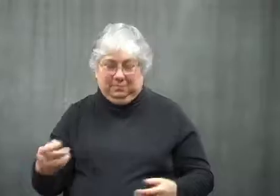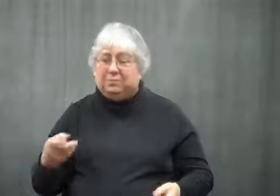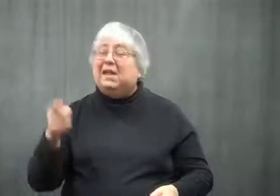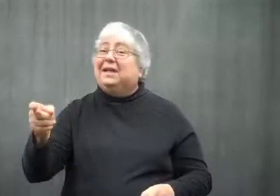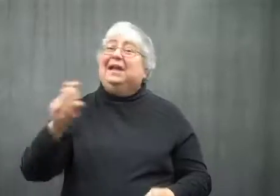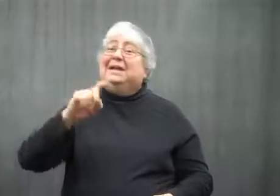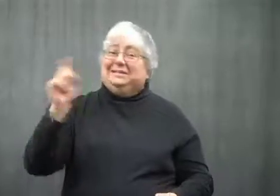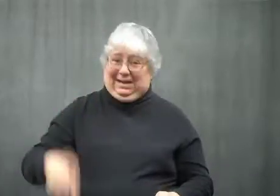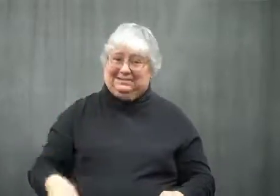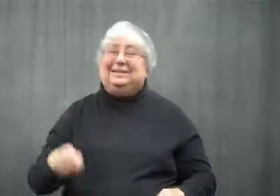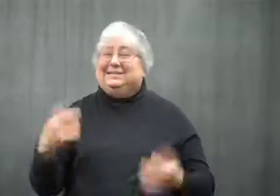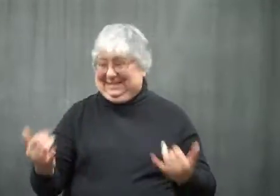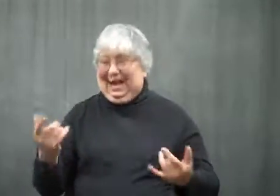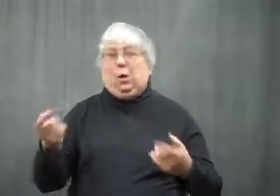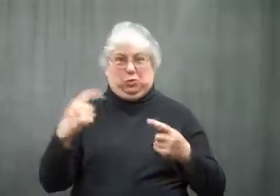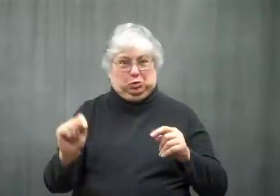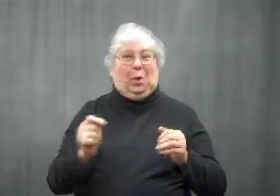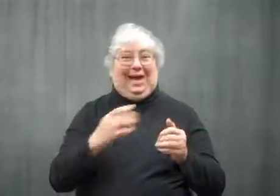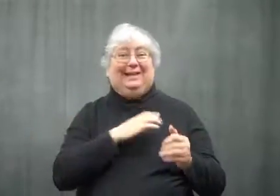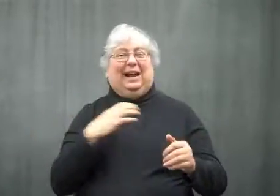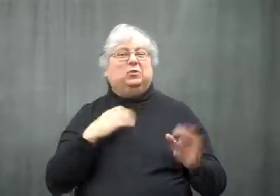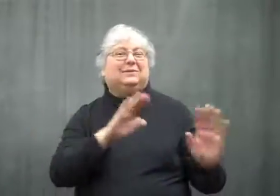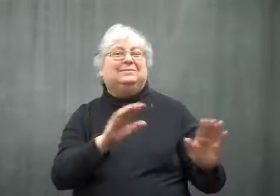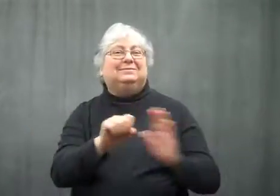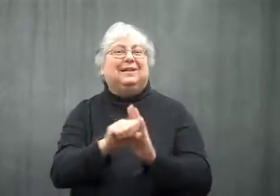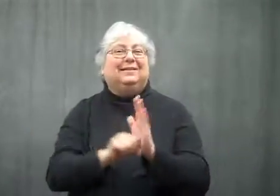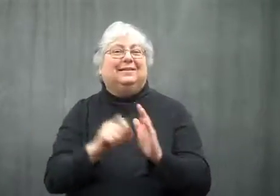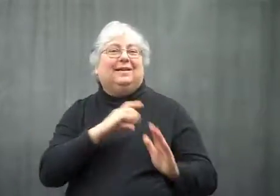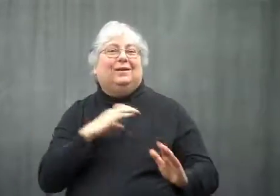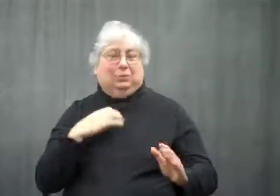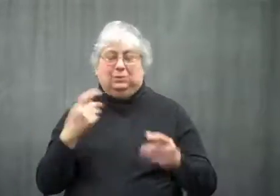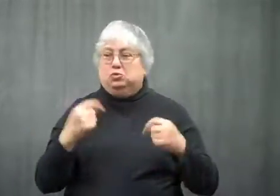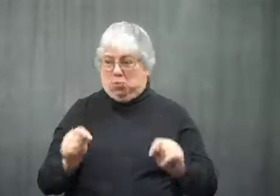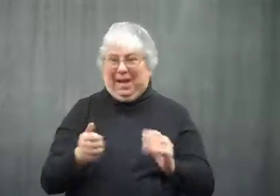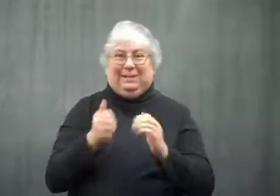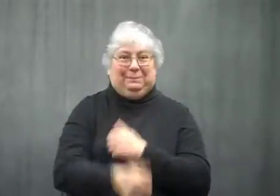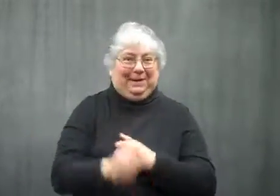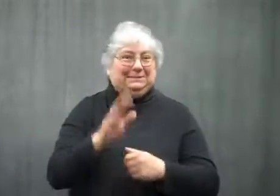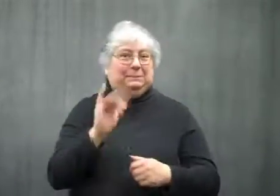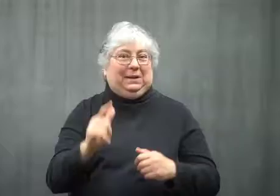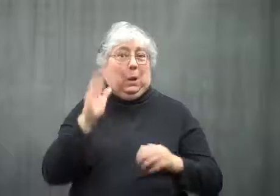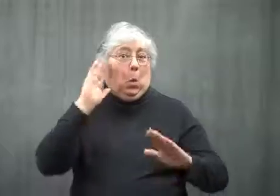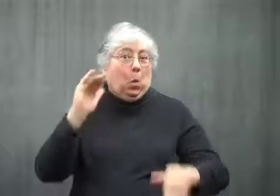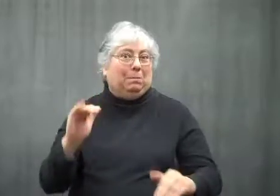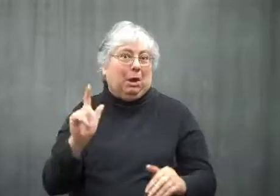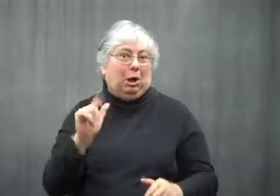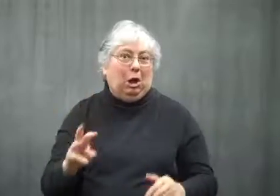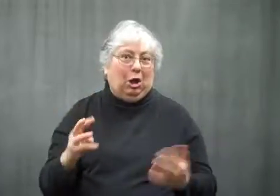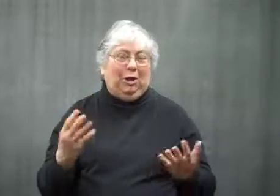The state legistlature has a bill in the works for such a law.